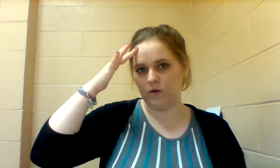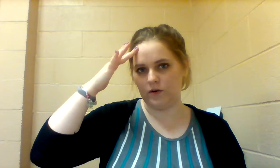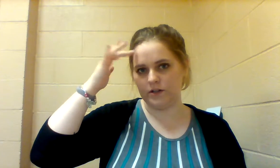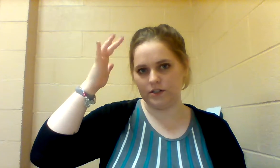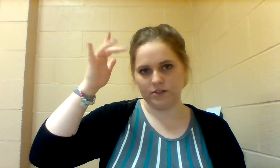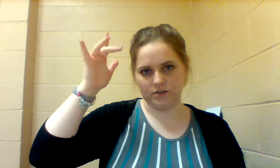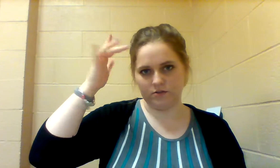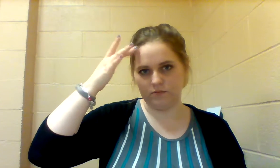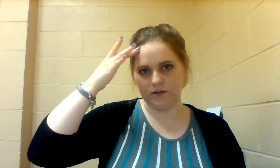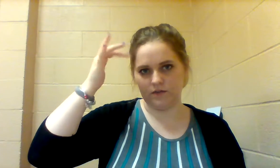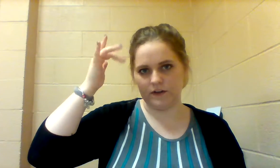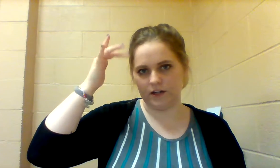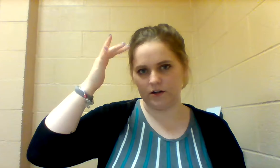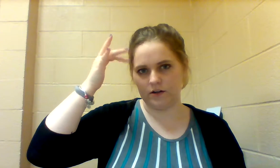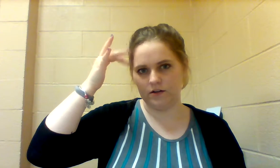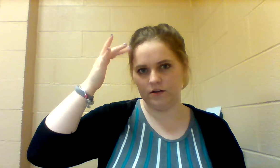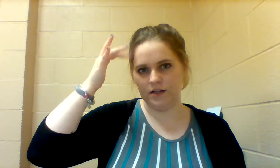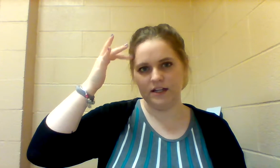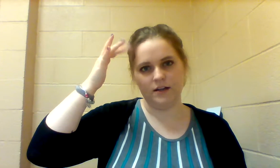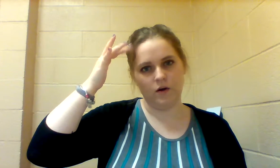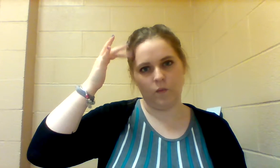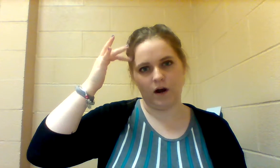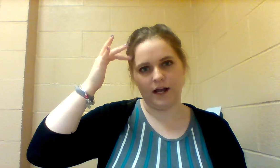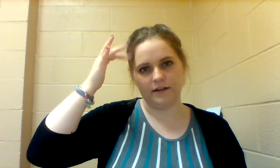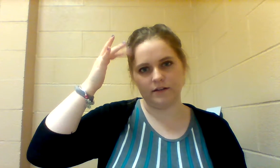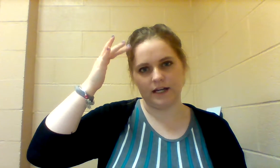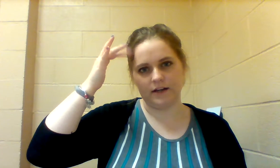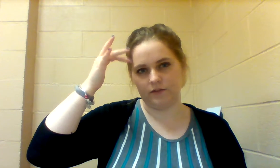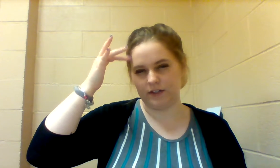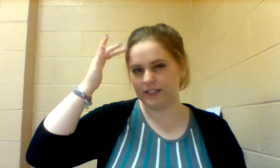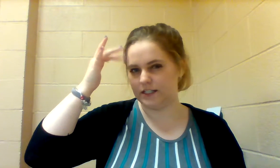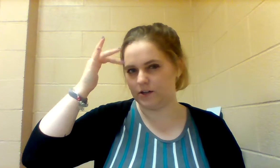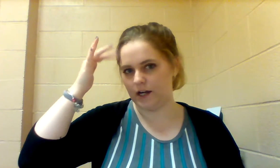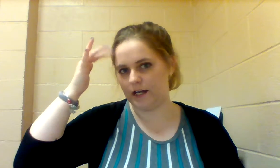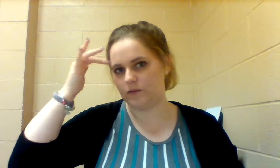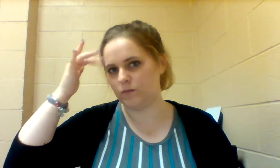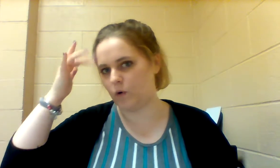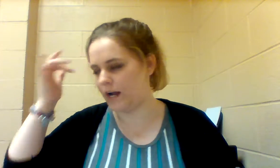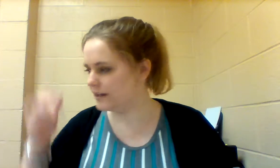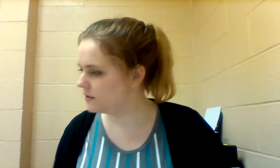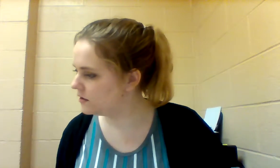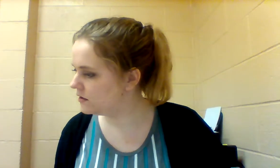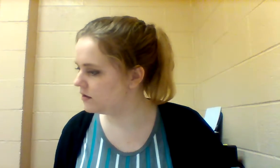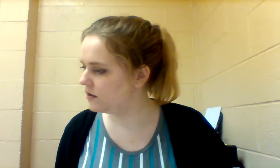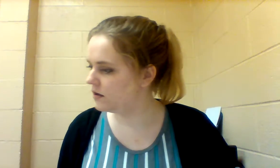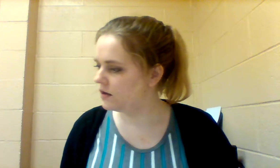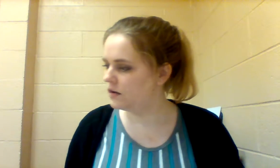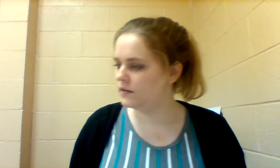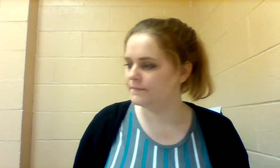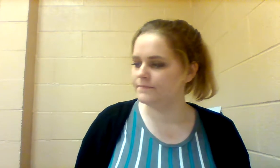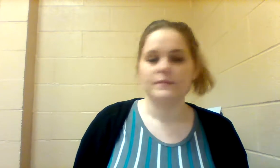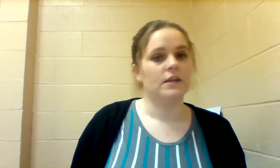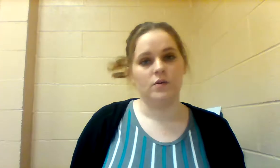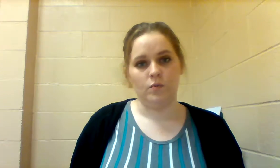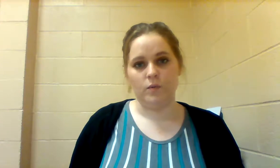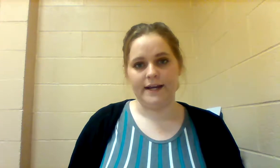or you can just do your middle finger WHY and kind of flick it near your head WHY